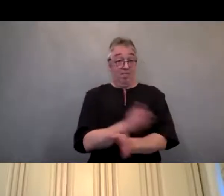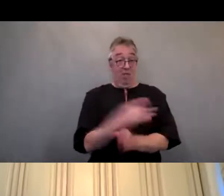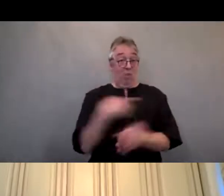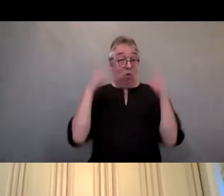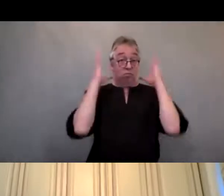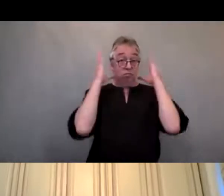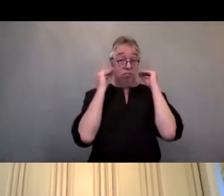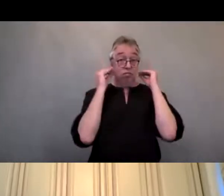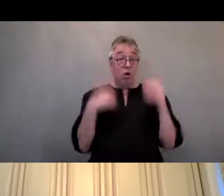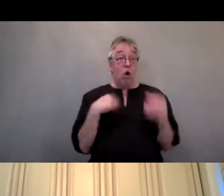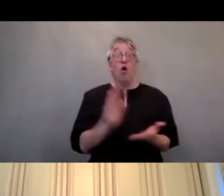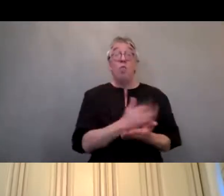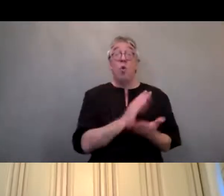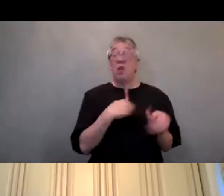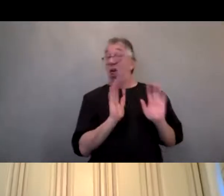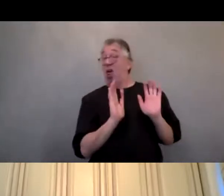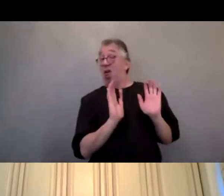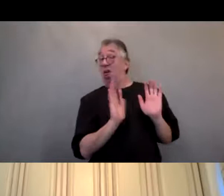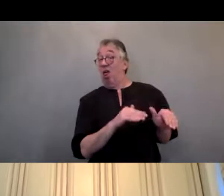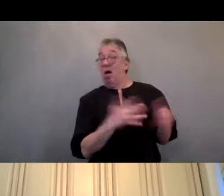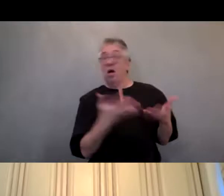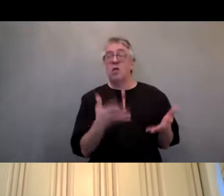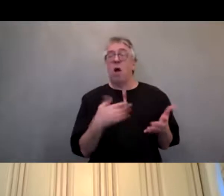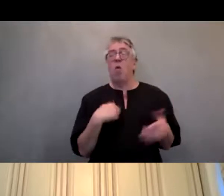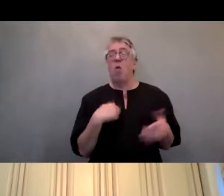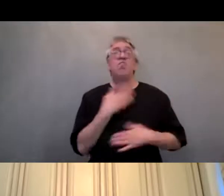hear music. I had stopped listening to